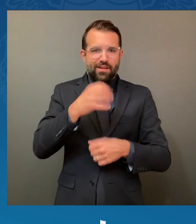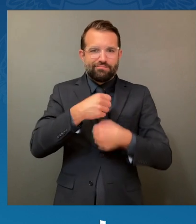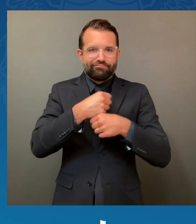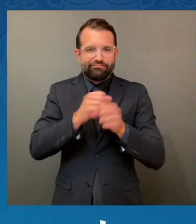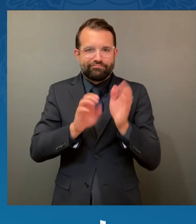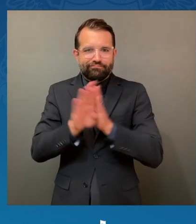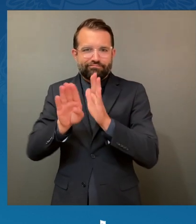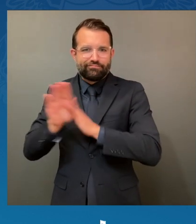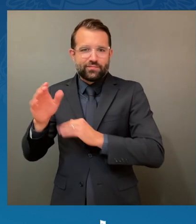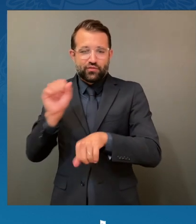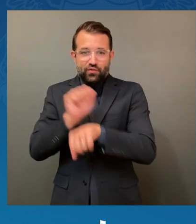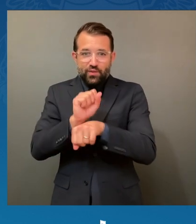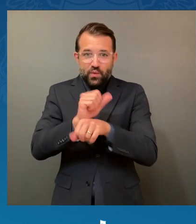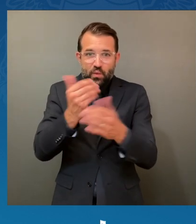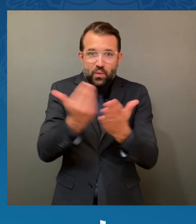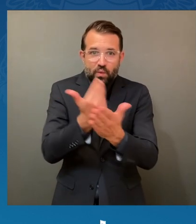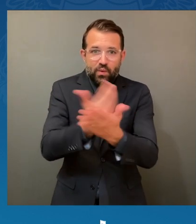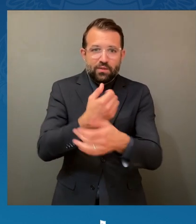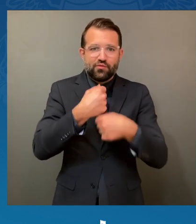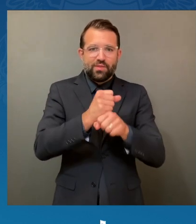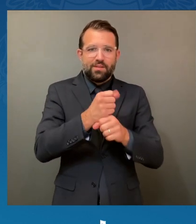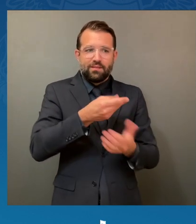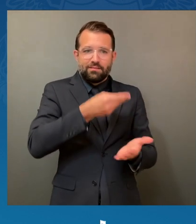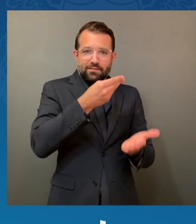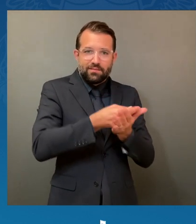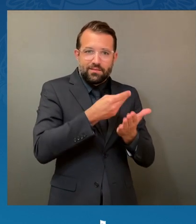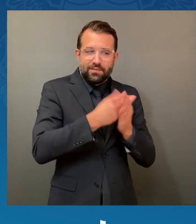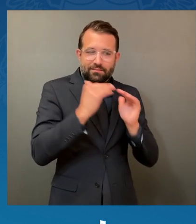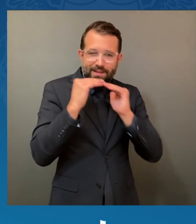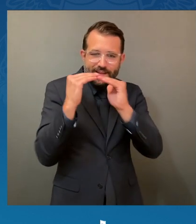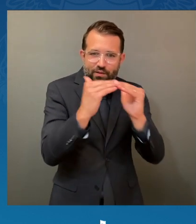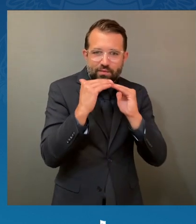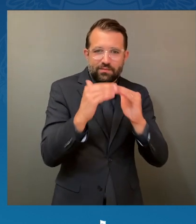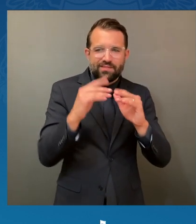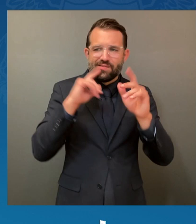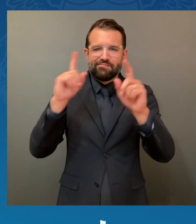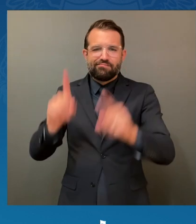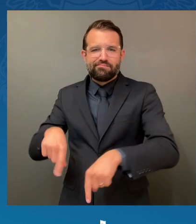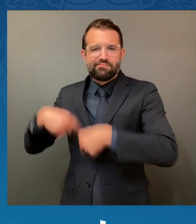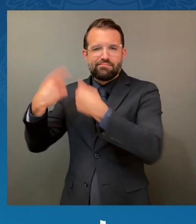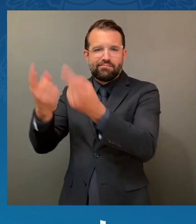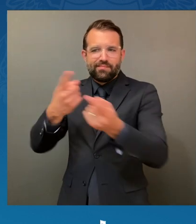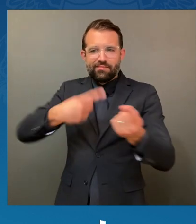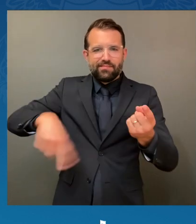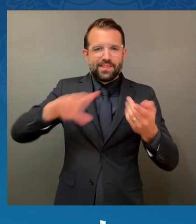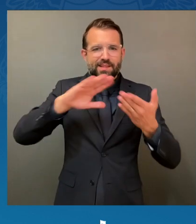that have long been left out and left behind -- frankly, for far too long.